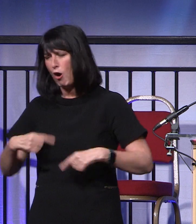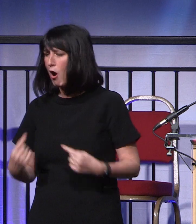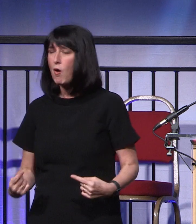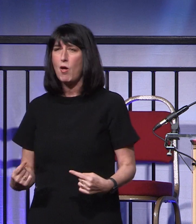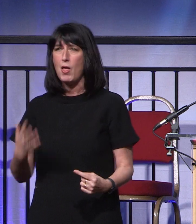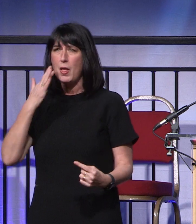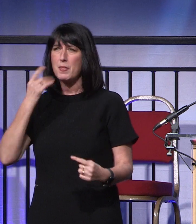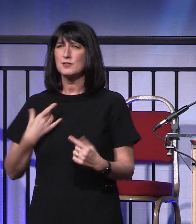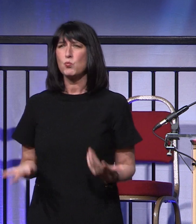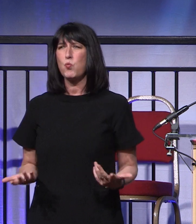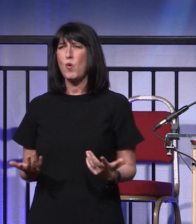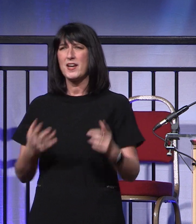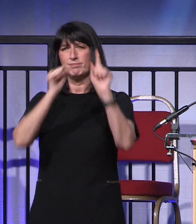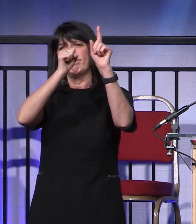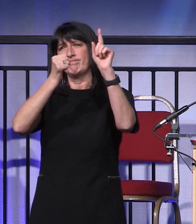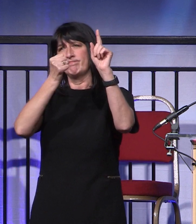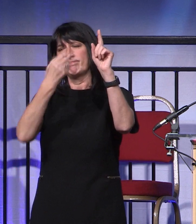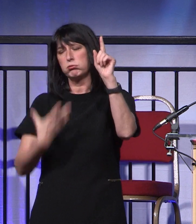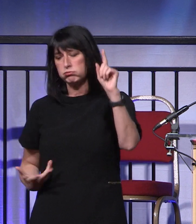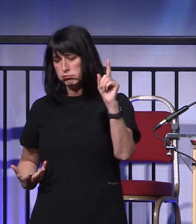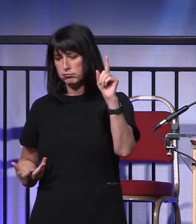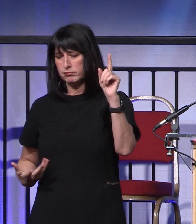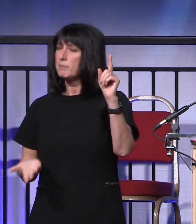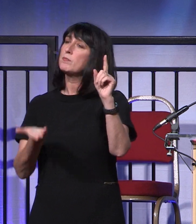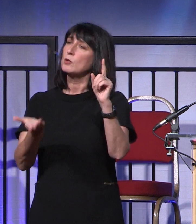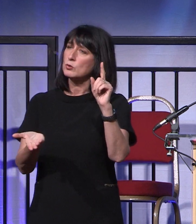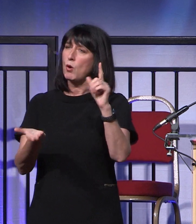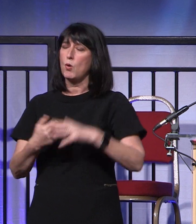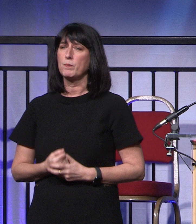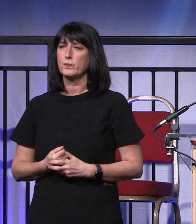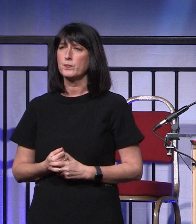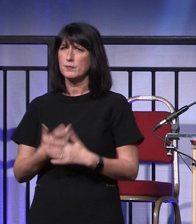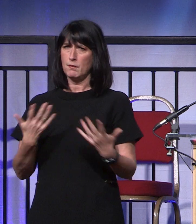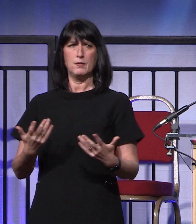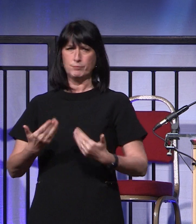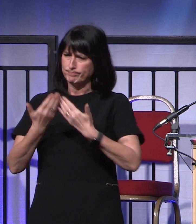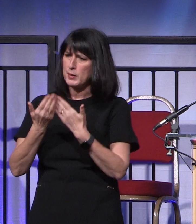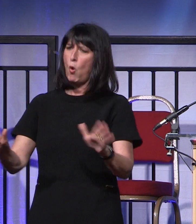you begin to fall behind so don't be afraid of taking risks and don't be